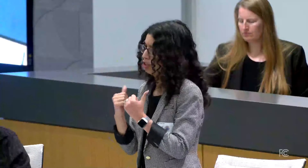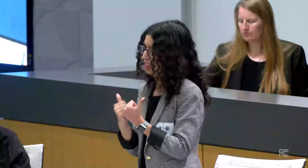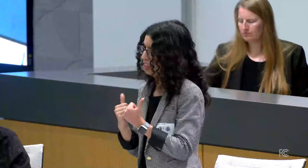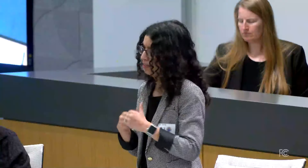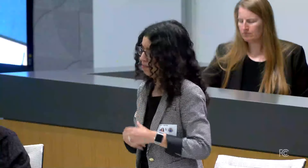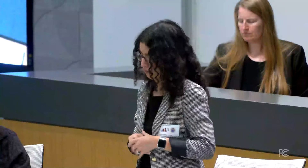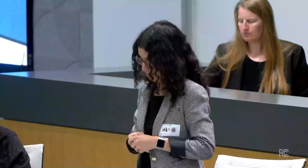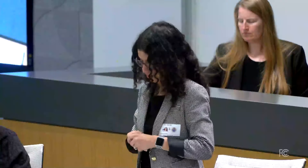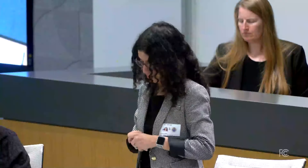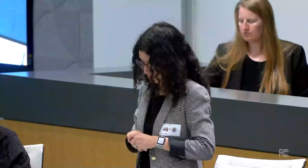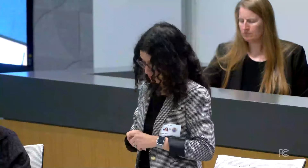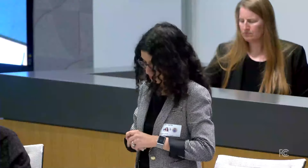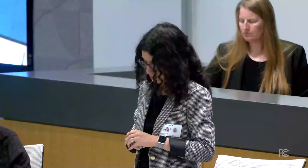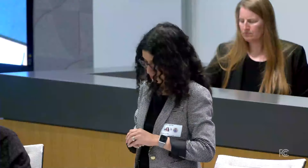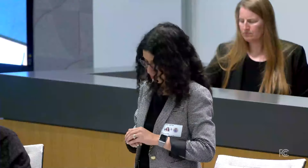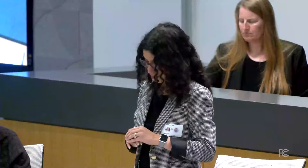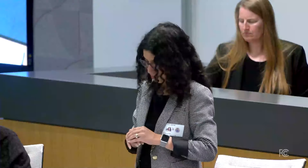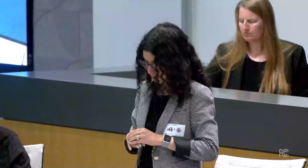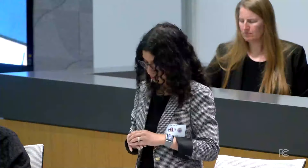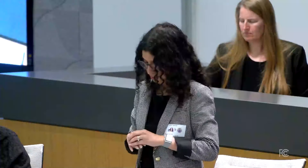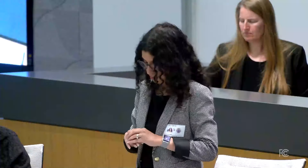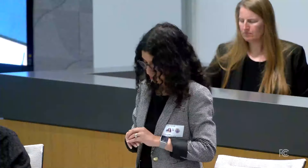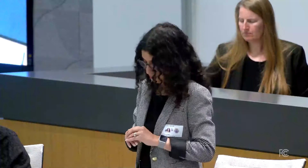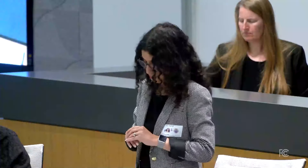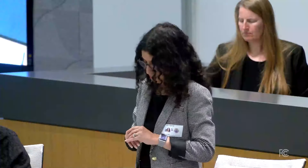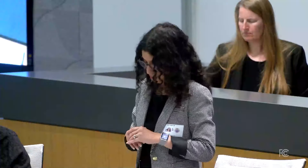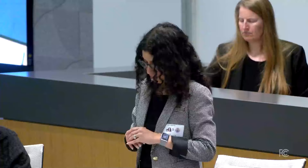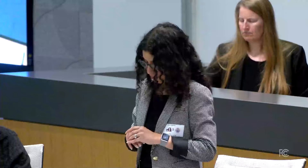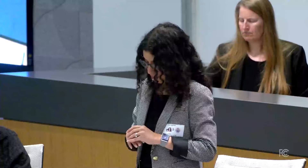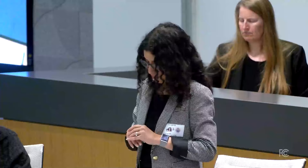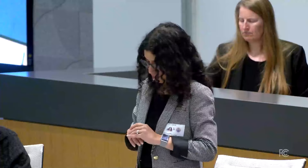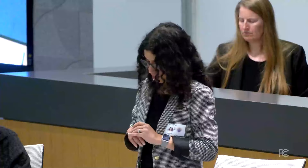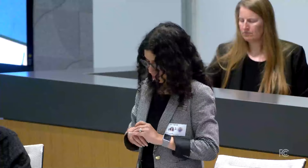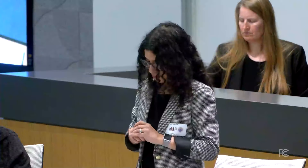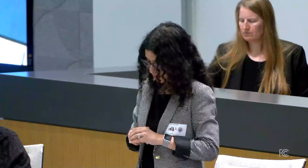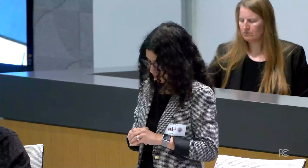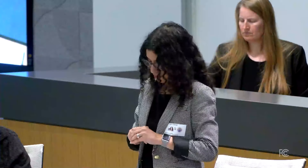RESOLVE THEIR ISSUE BY BEING ABLE TO COMMUNICATE WITH FCC DIRECTLY IN ASL. AND THEY WISH THAT THEY HAD